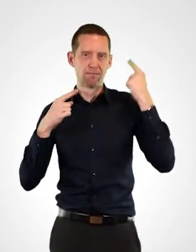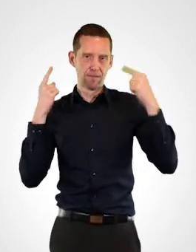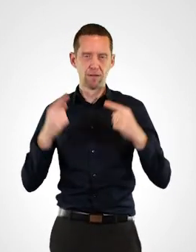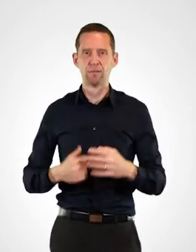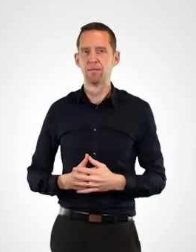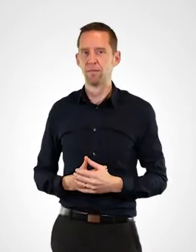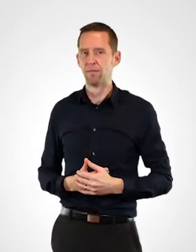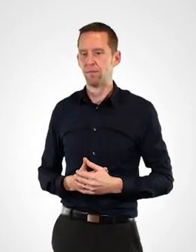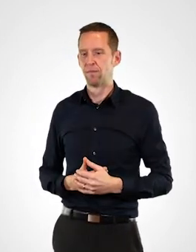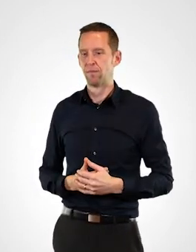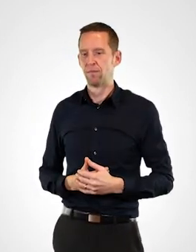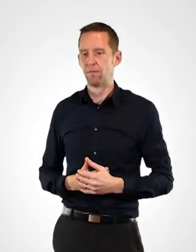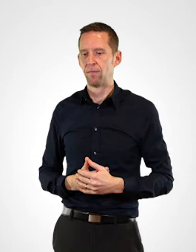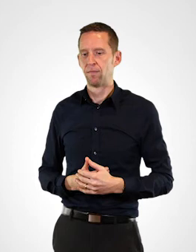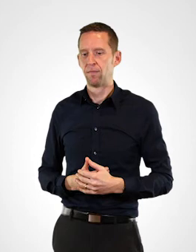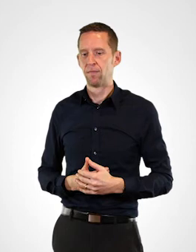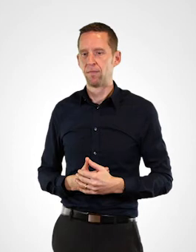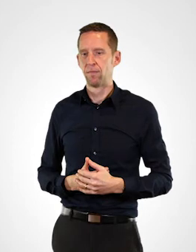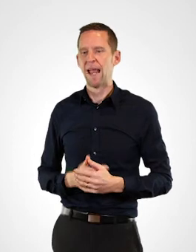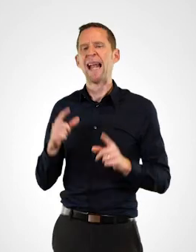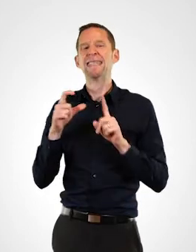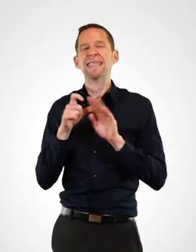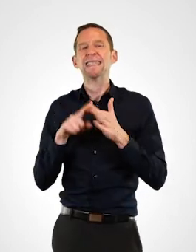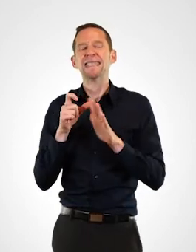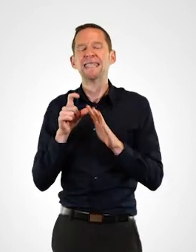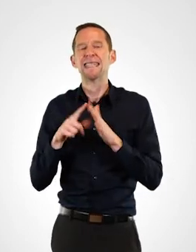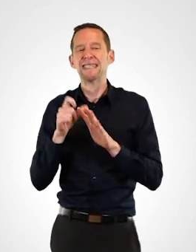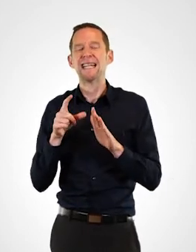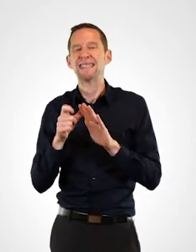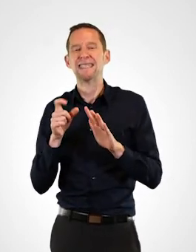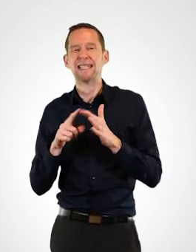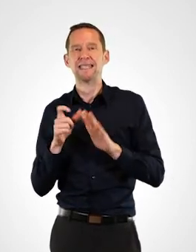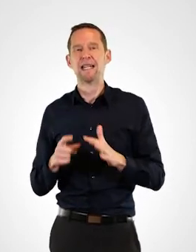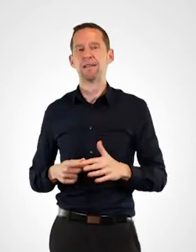"Mum mum mum mum ma".